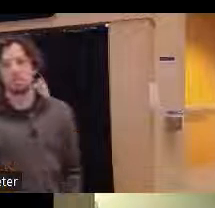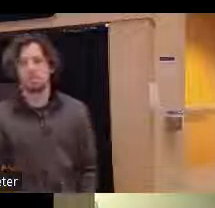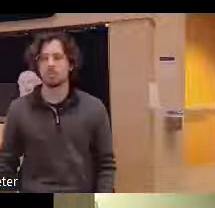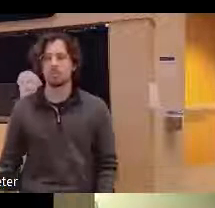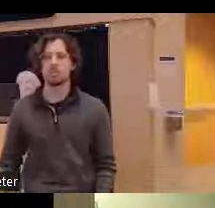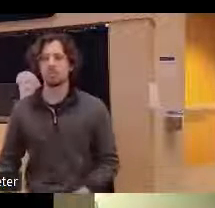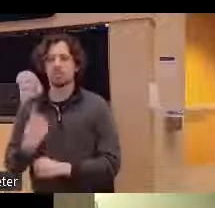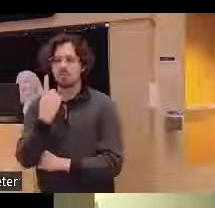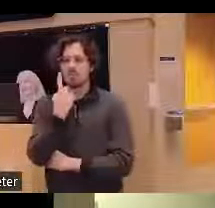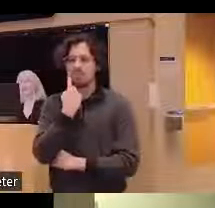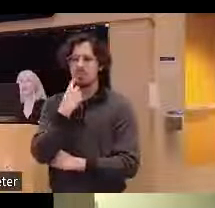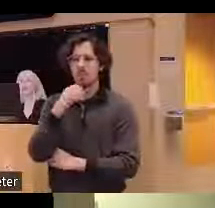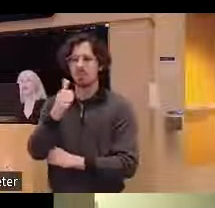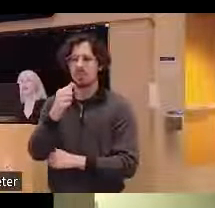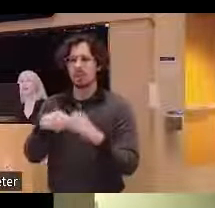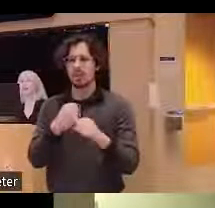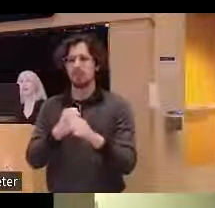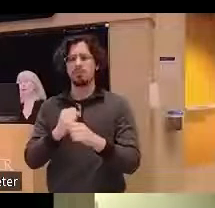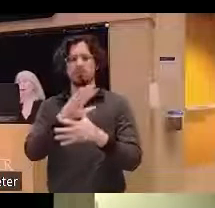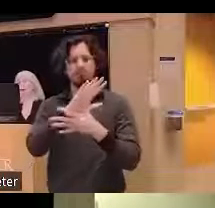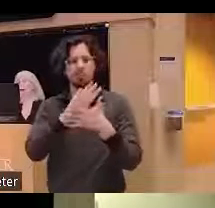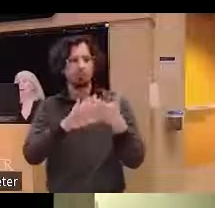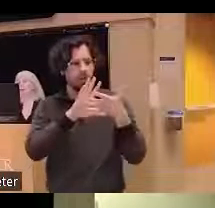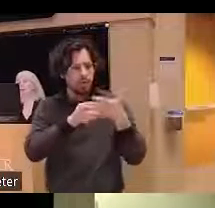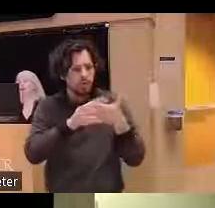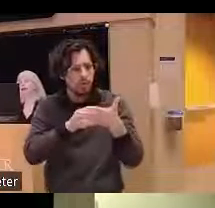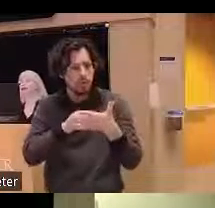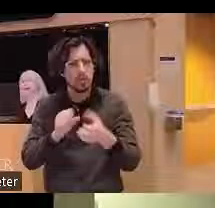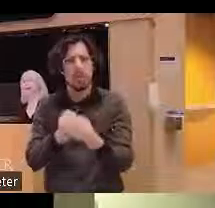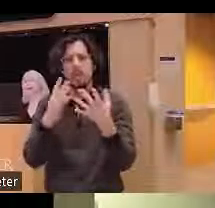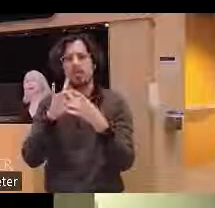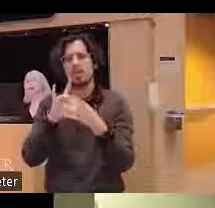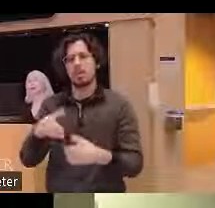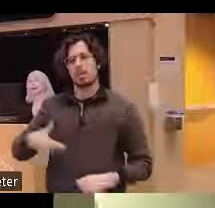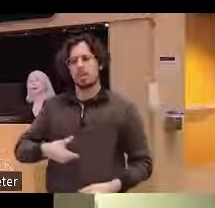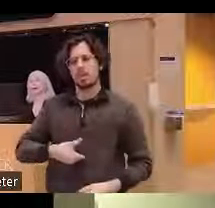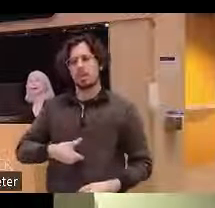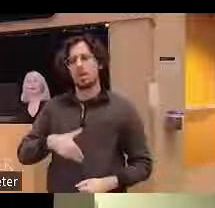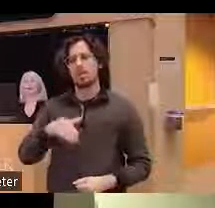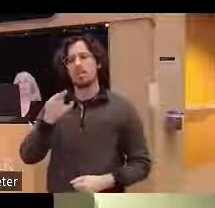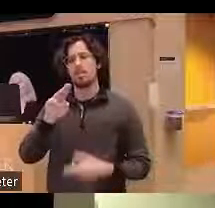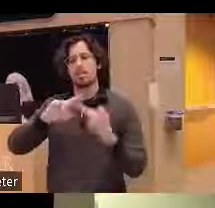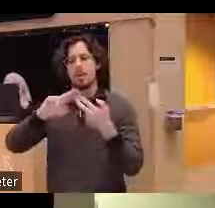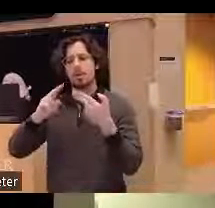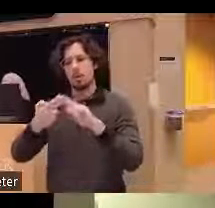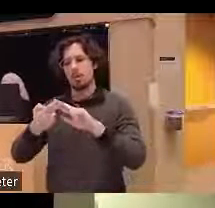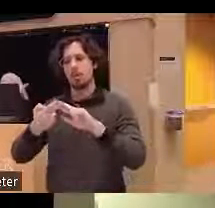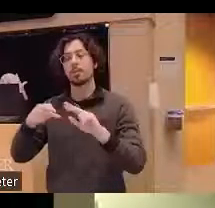last decade concerning our gut microbiome the gut microbiome that you have at birth controls the